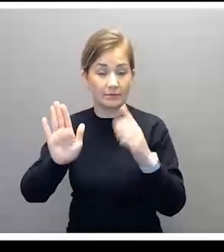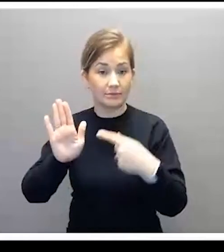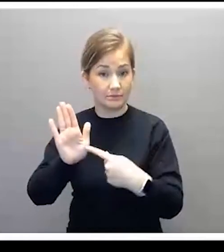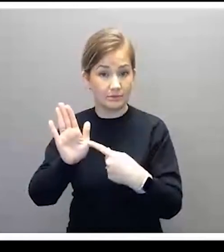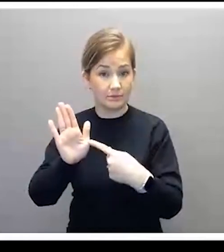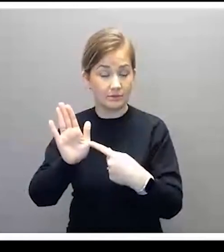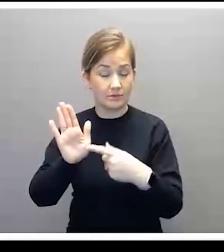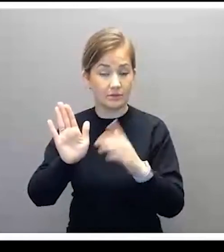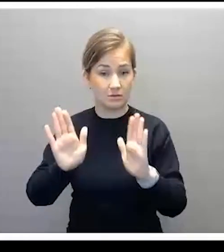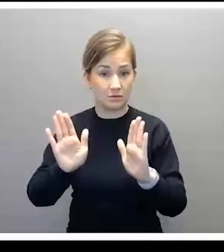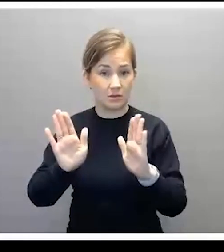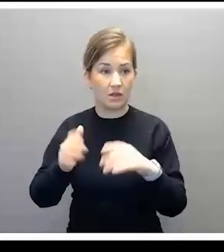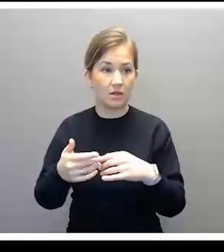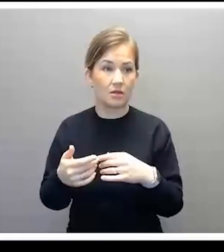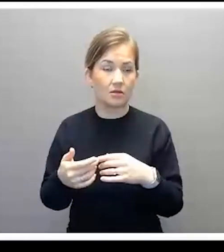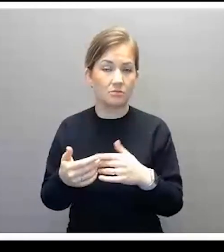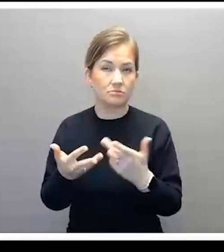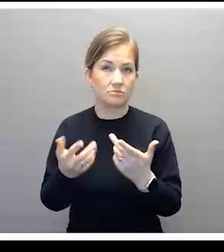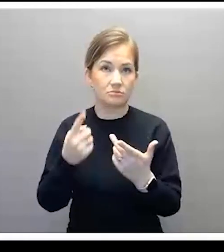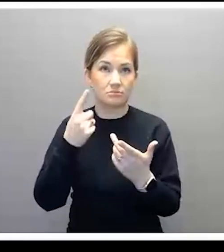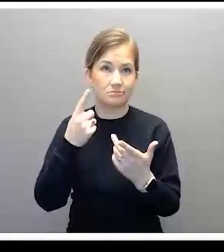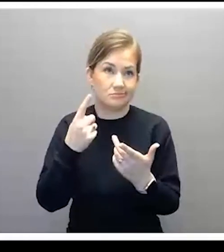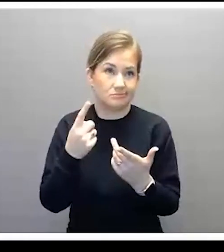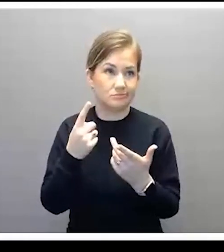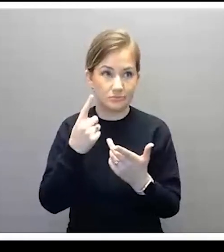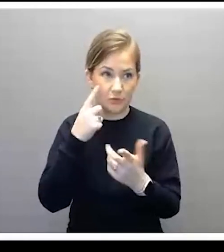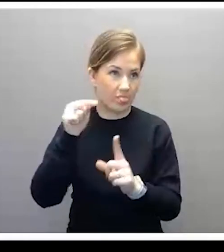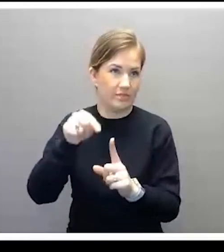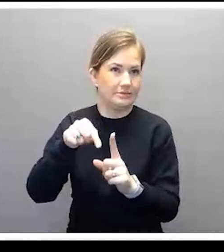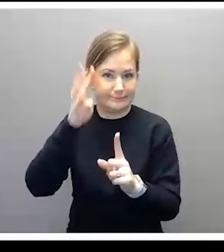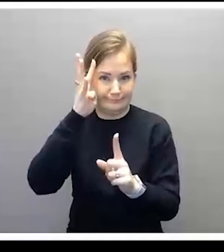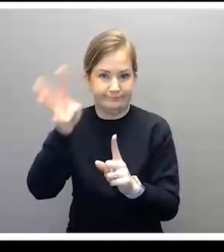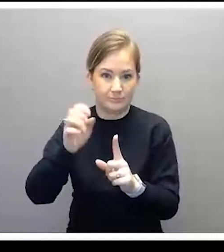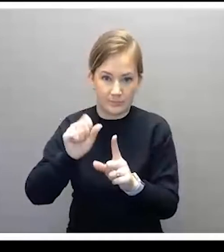it doesn't really matter for my scenario where the target is.